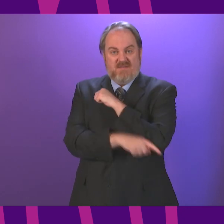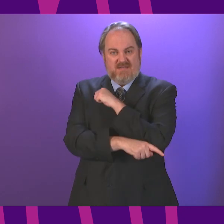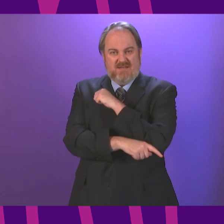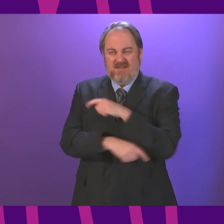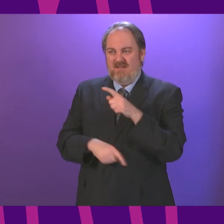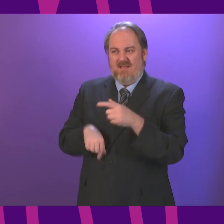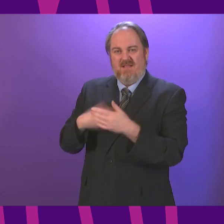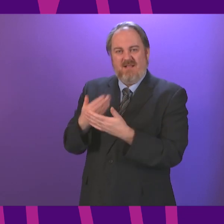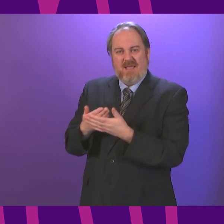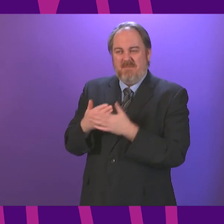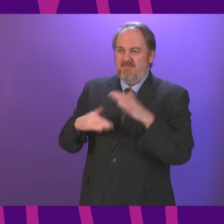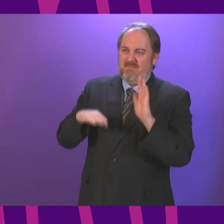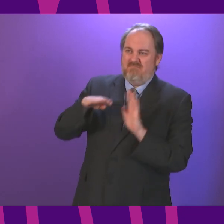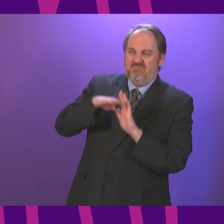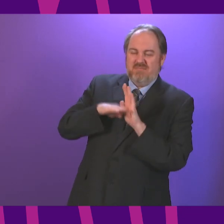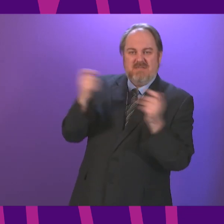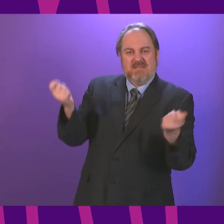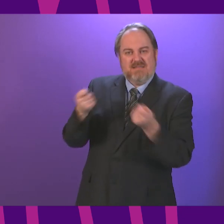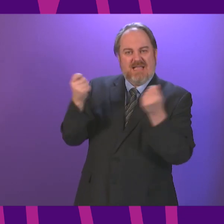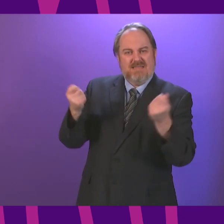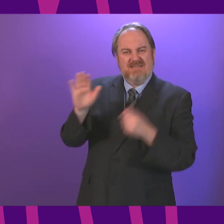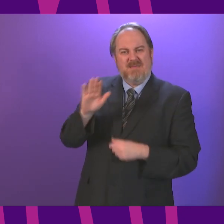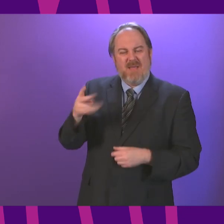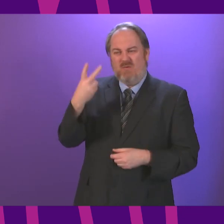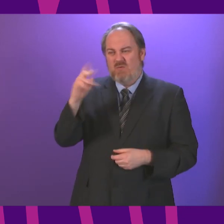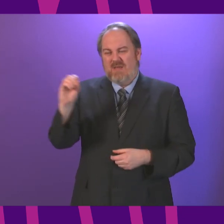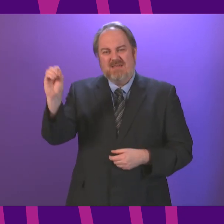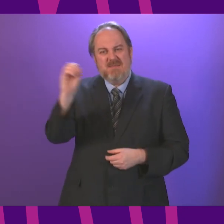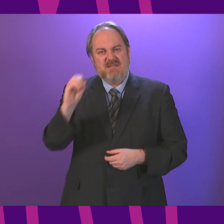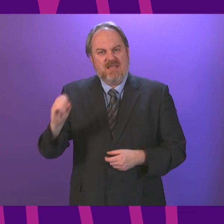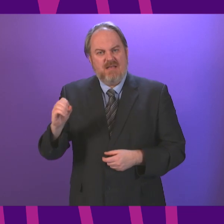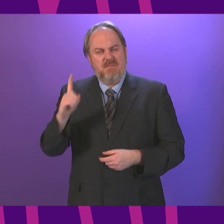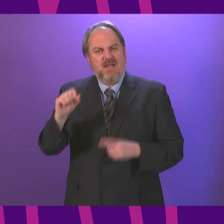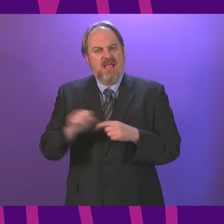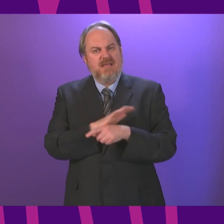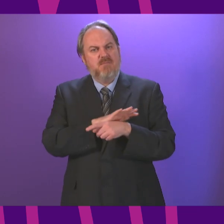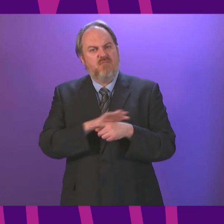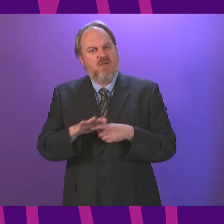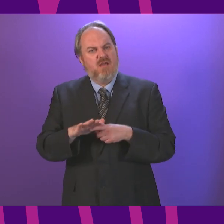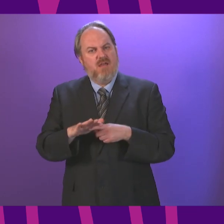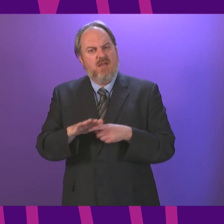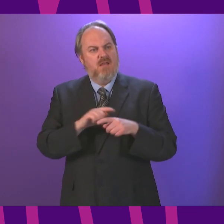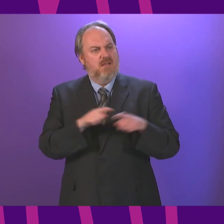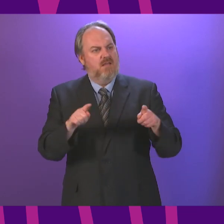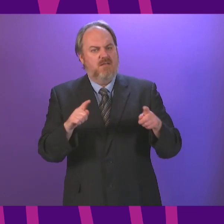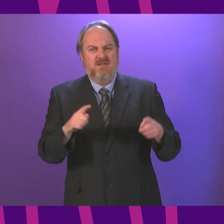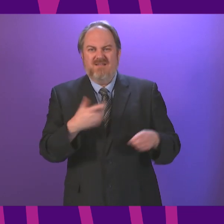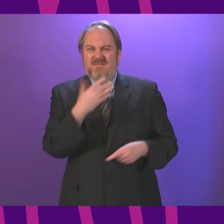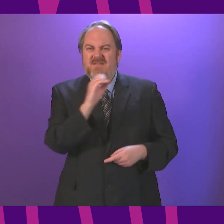per cent, whereas in Edinburgh almost 50 per cent of those who have applied for the grant have been